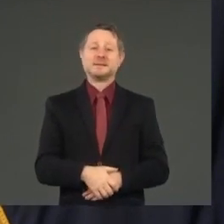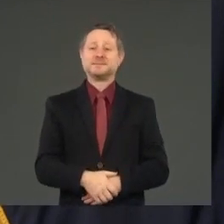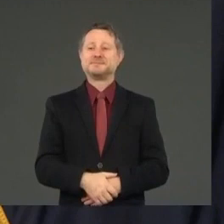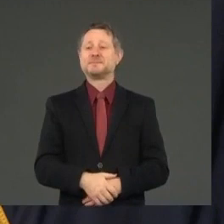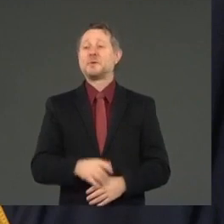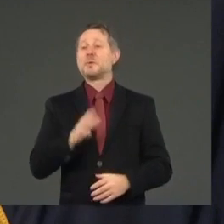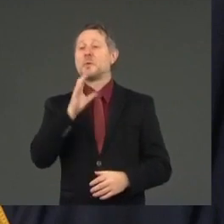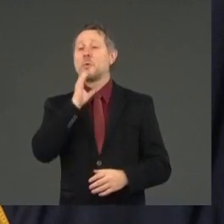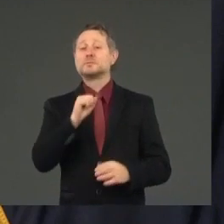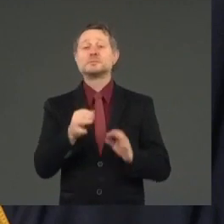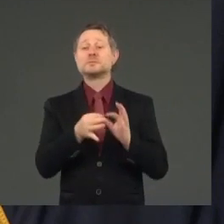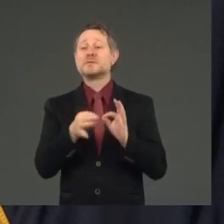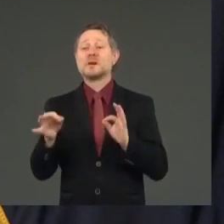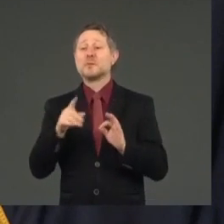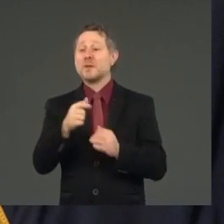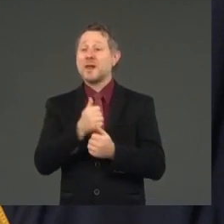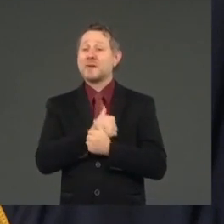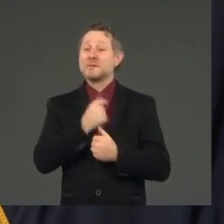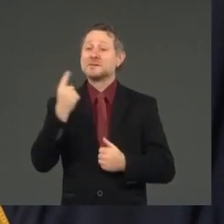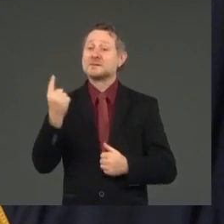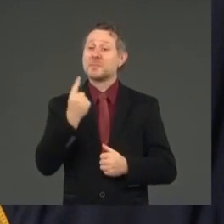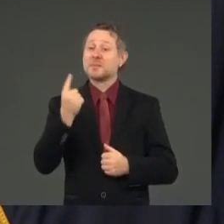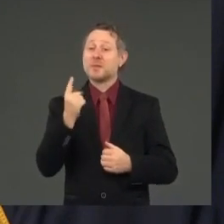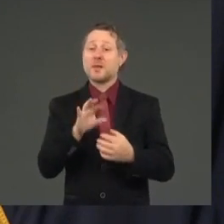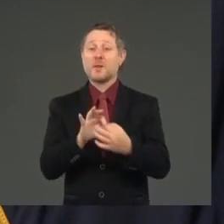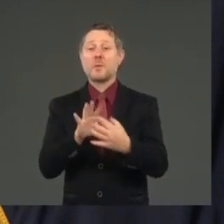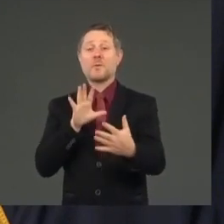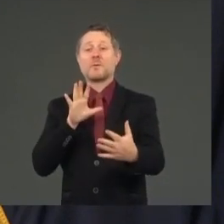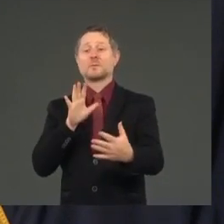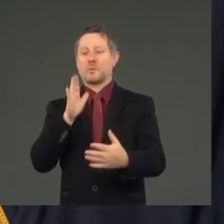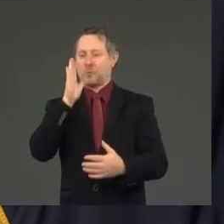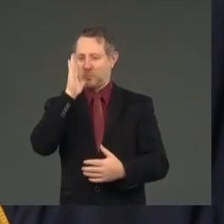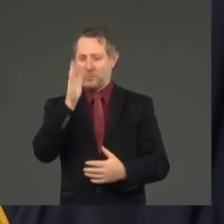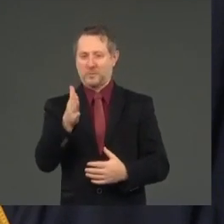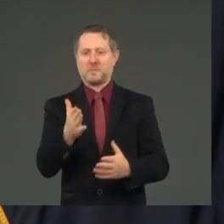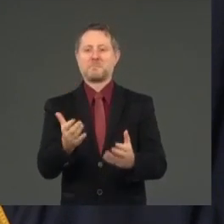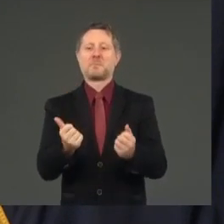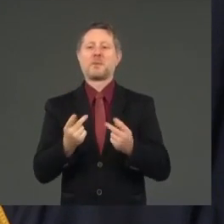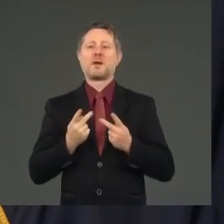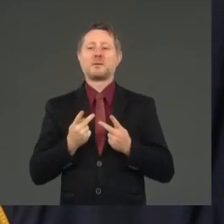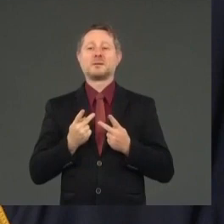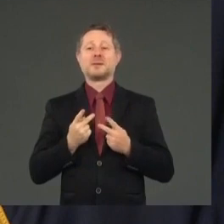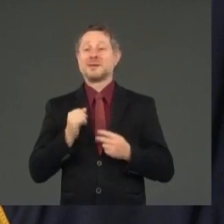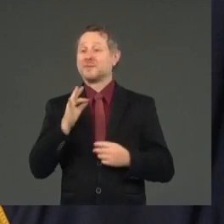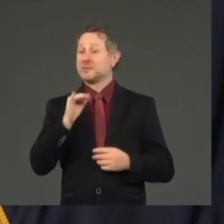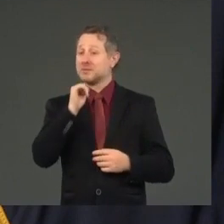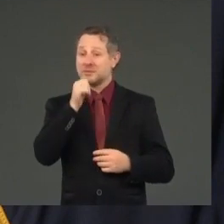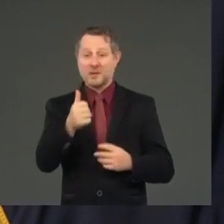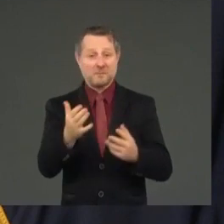HIS HOME STATE.